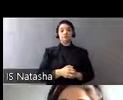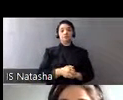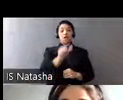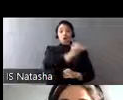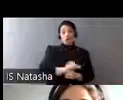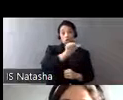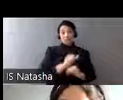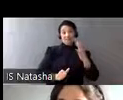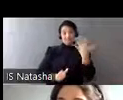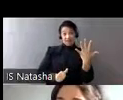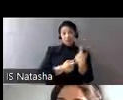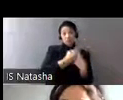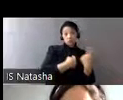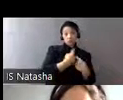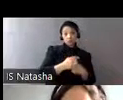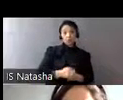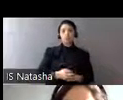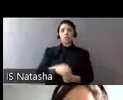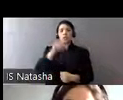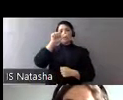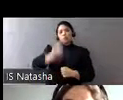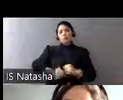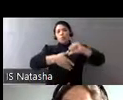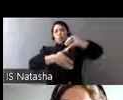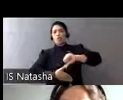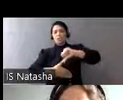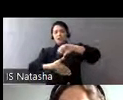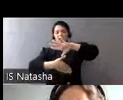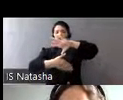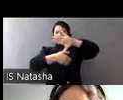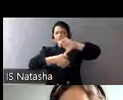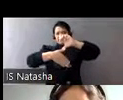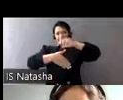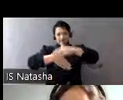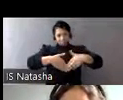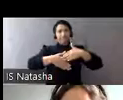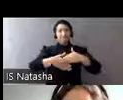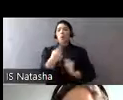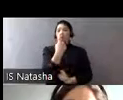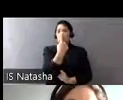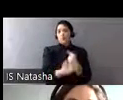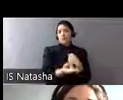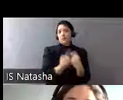Obviously, we needed a lot more information and a lot more responses to be completely accurate, but